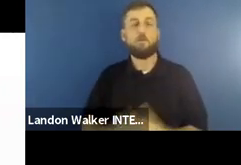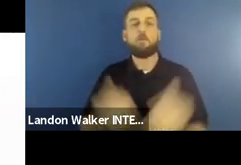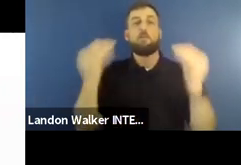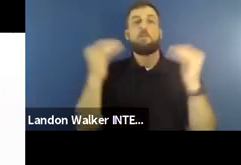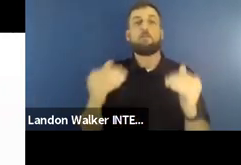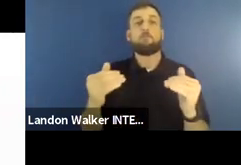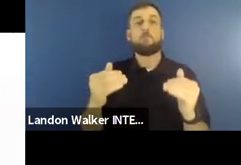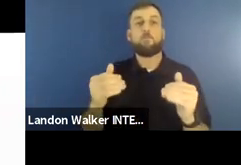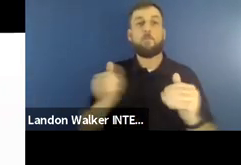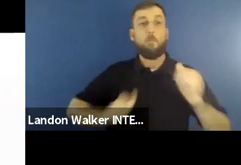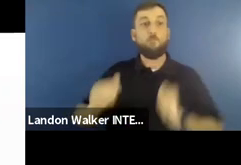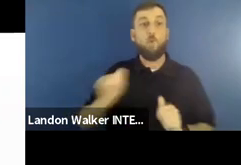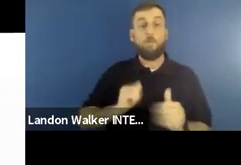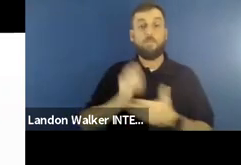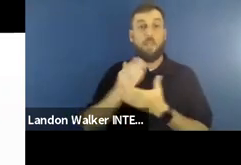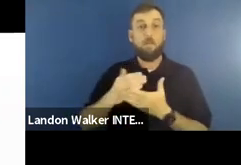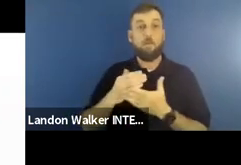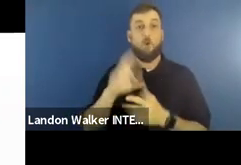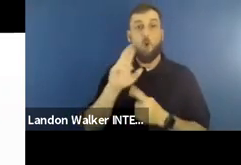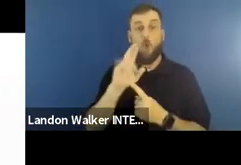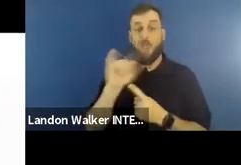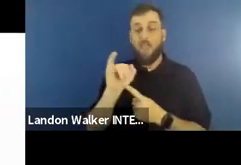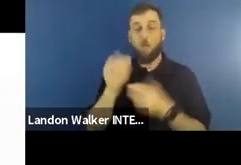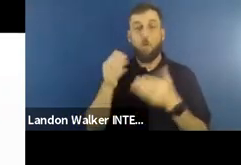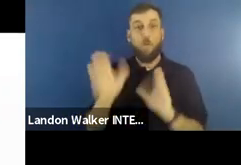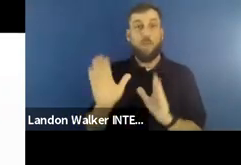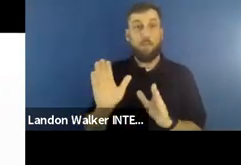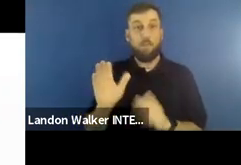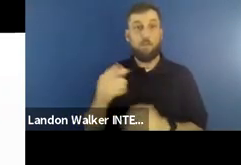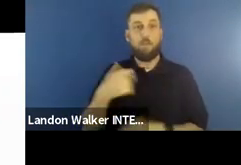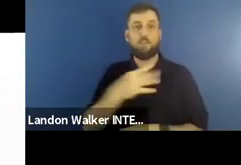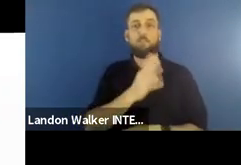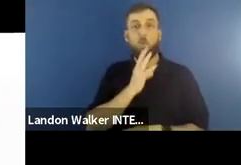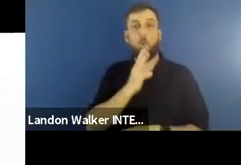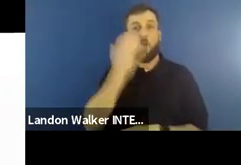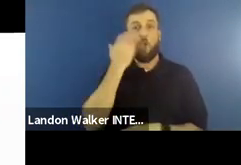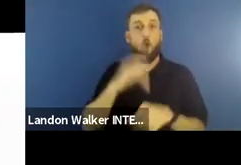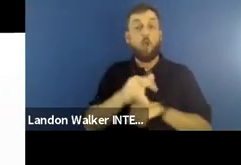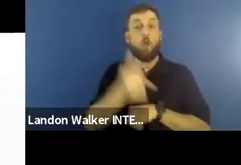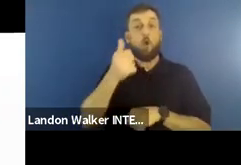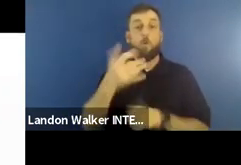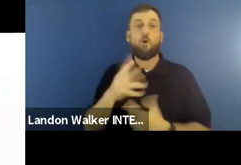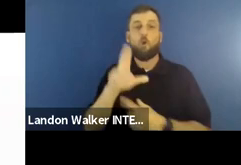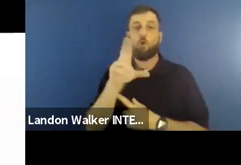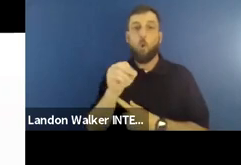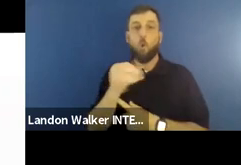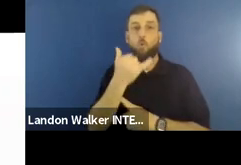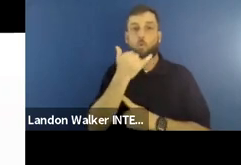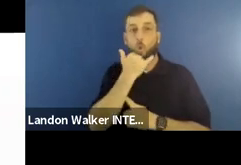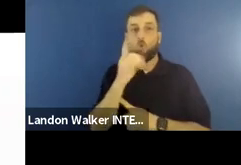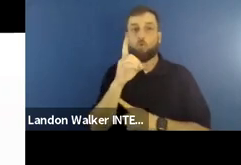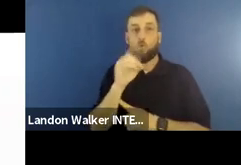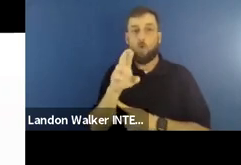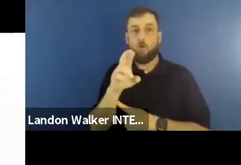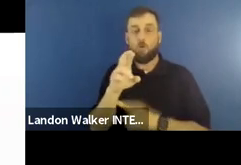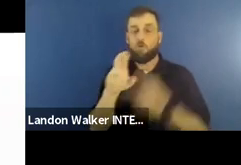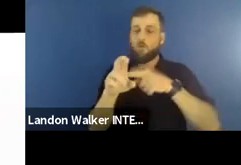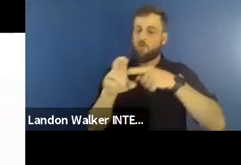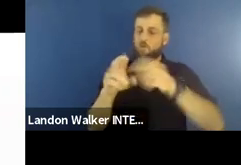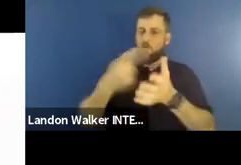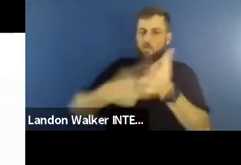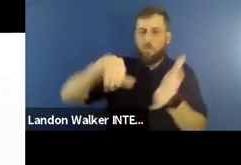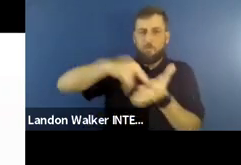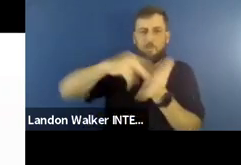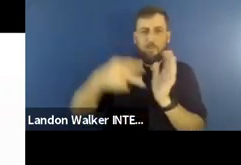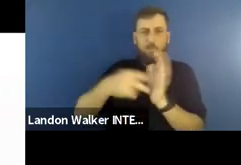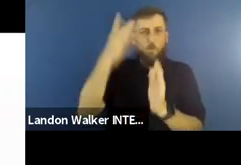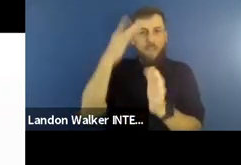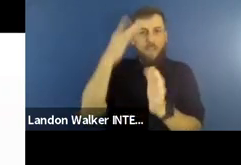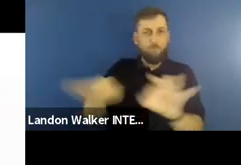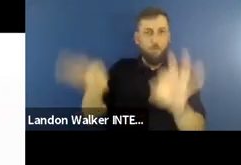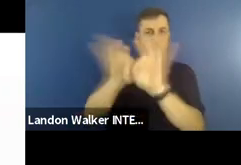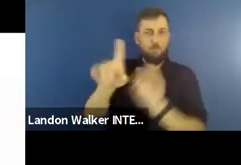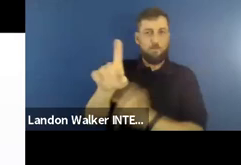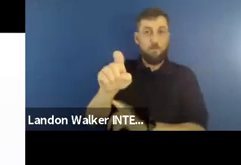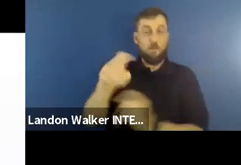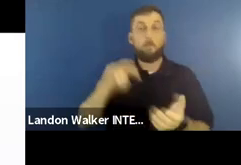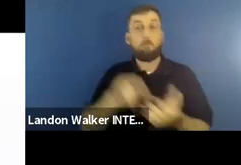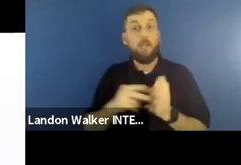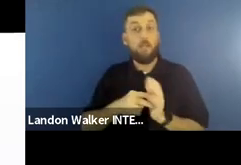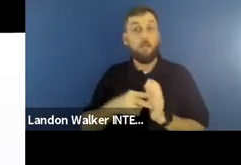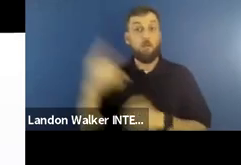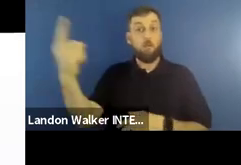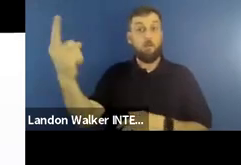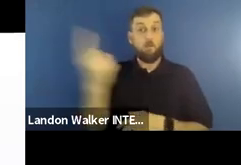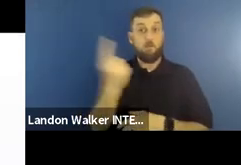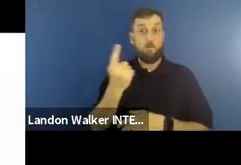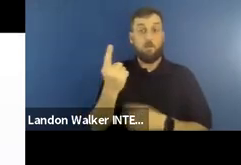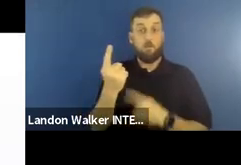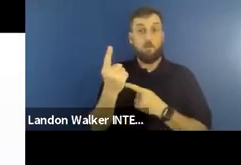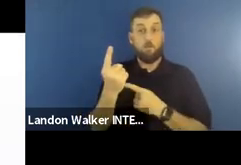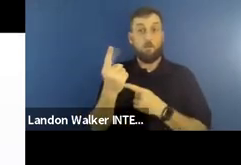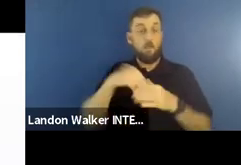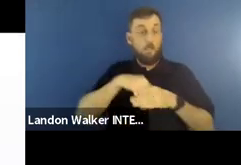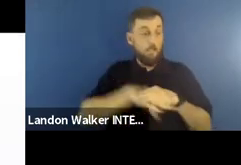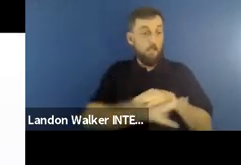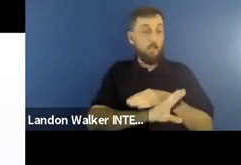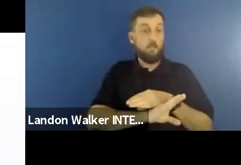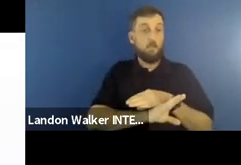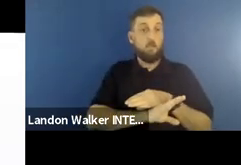Alright, so our performance aspects of the ROI way as I spoke about a little bit earlier is our no wrong door policy. So why does No Wrong Door matter, so it really like I said it really means that if a person's in crisis, they get to come into our facility